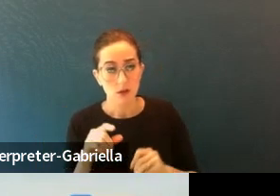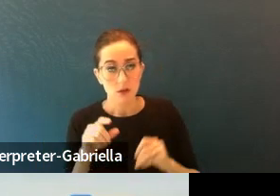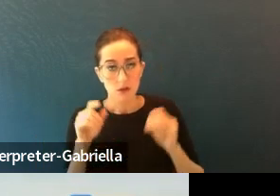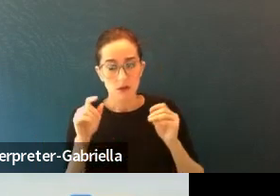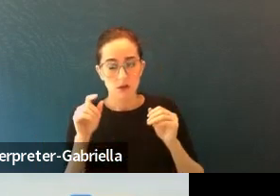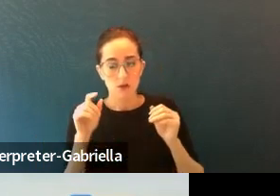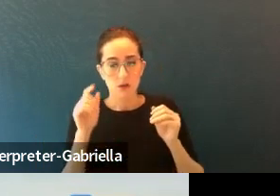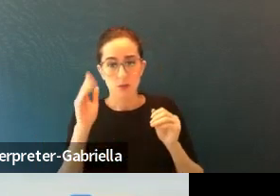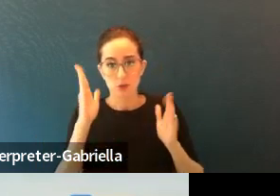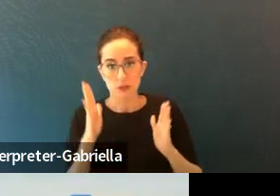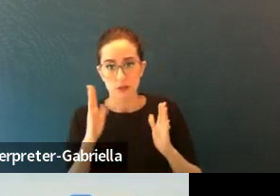Let's see